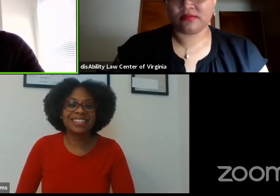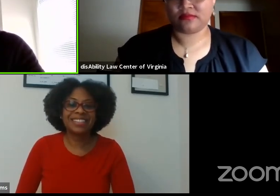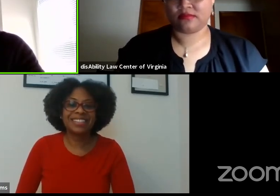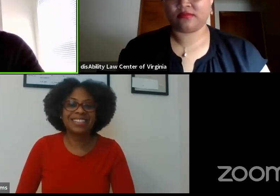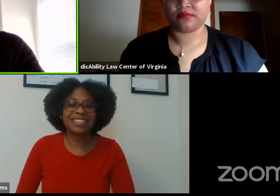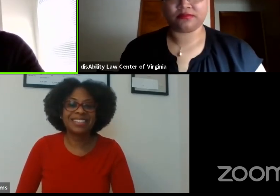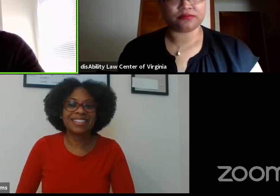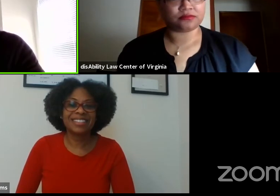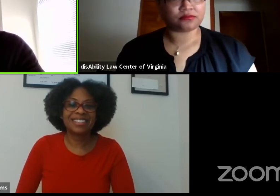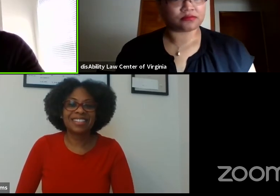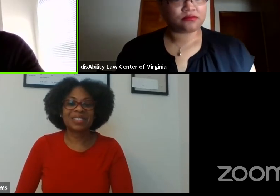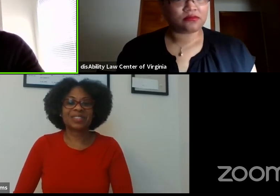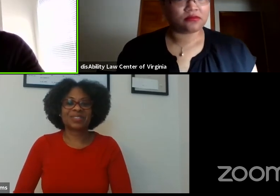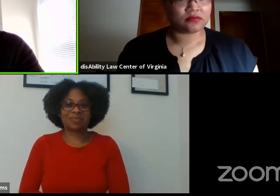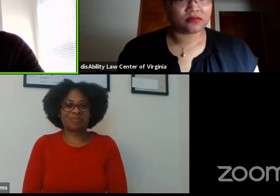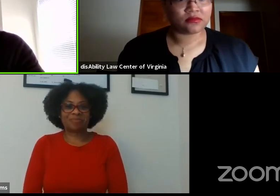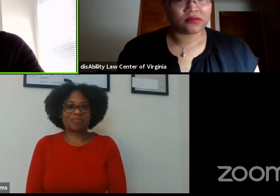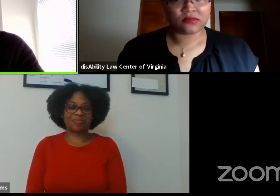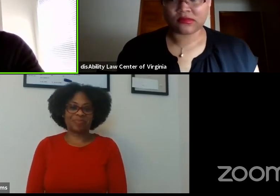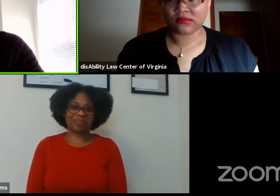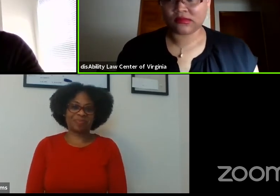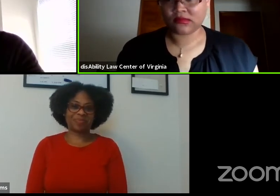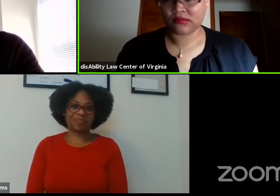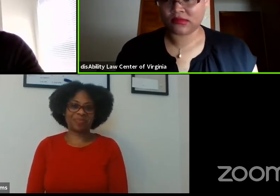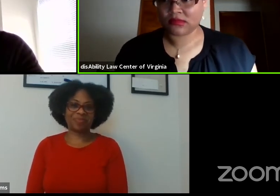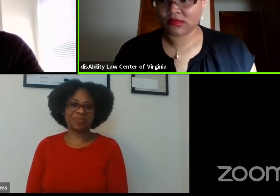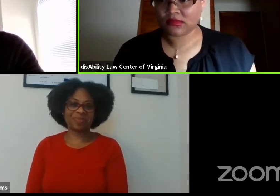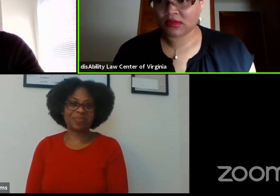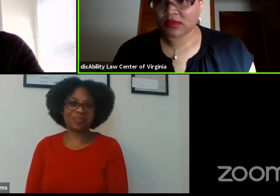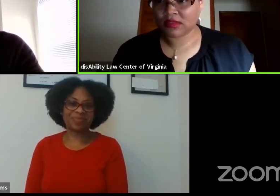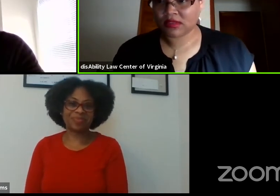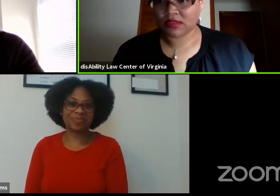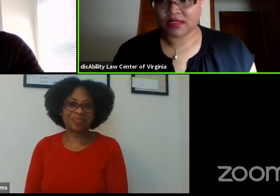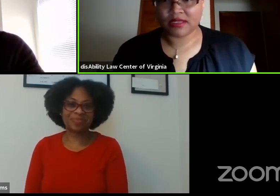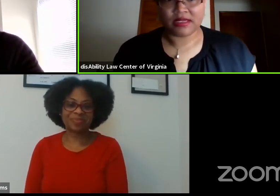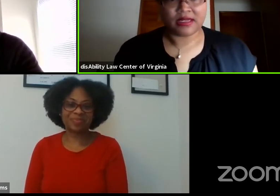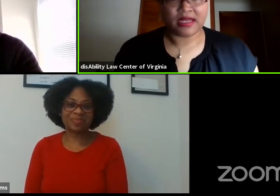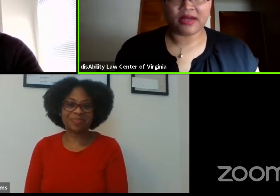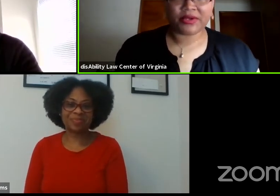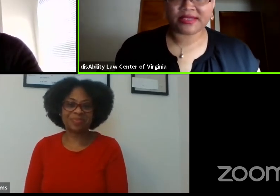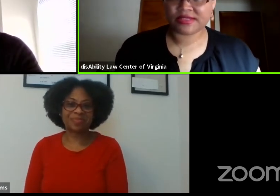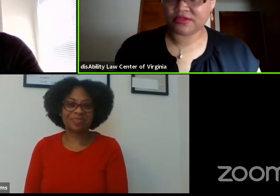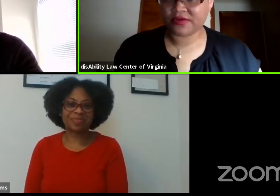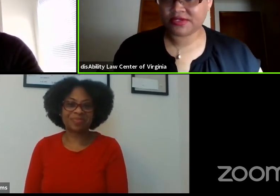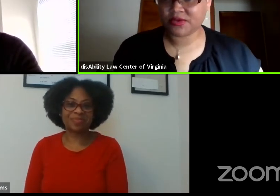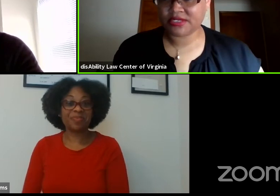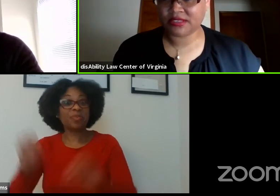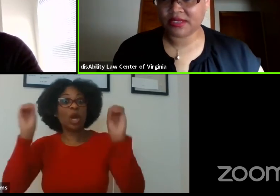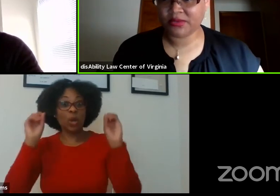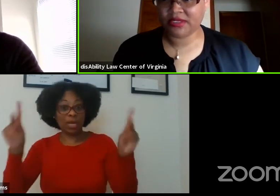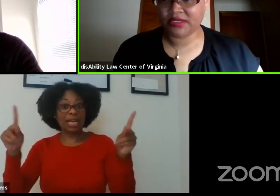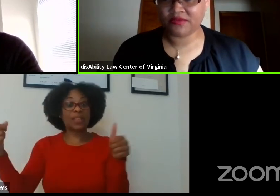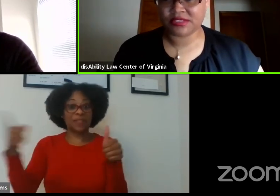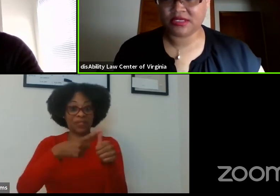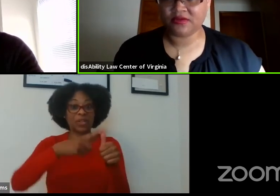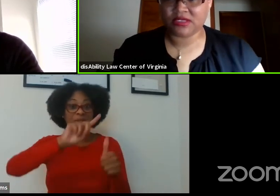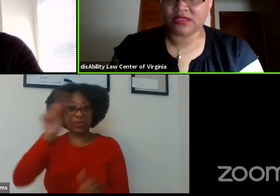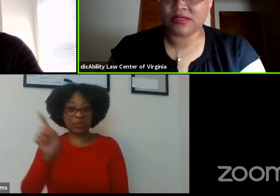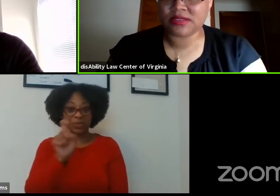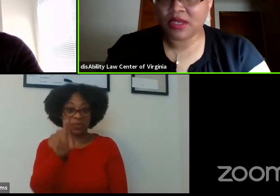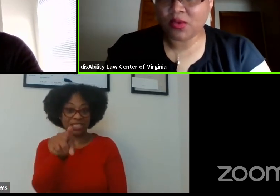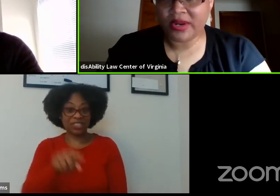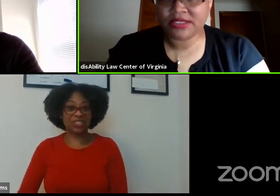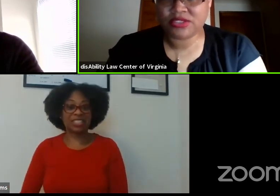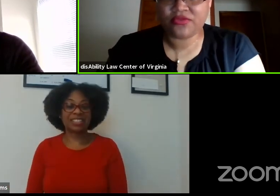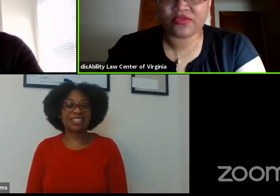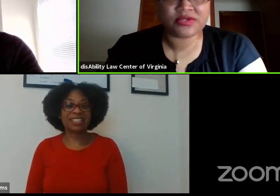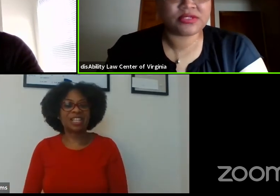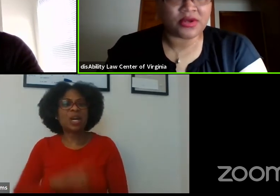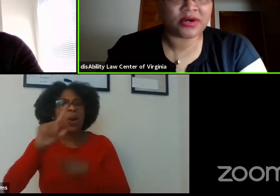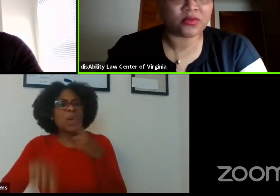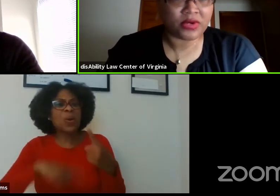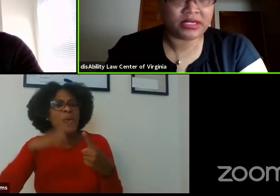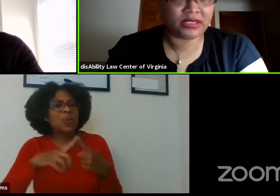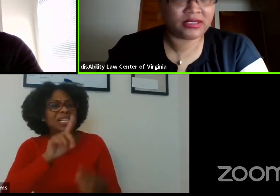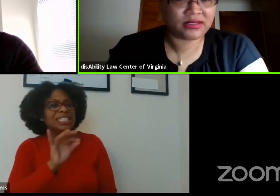So the first question that we received is: When did you first start running?